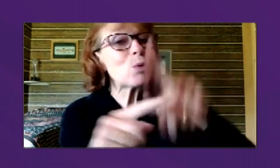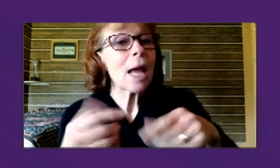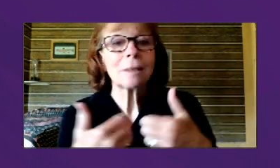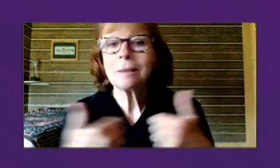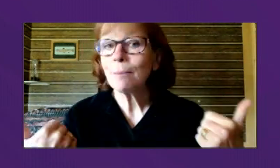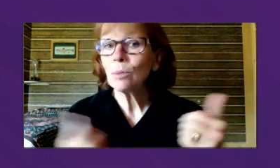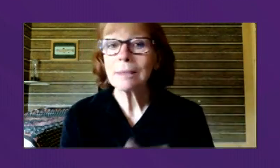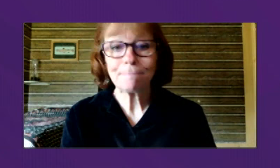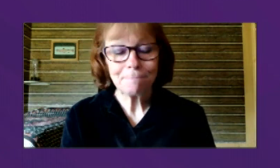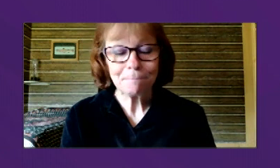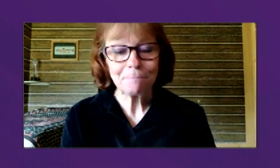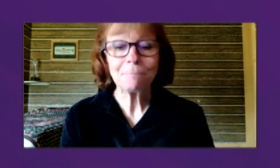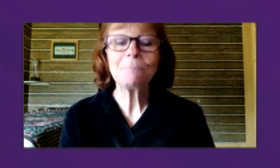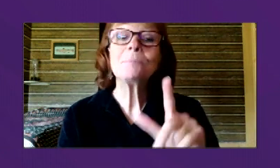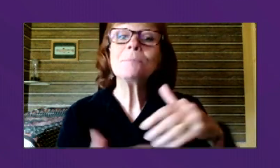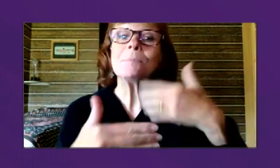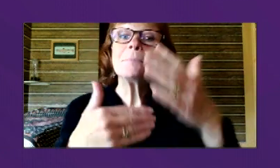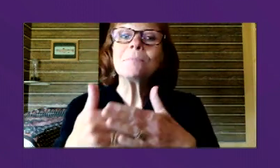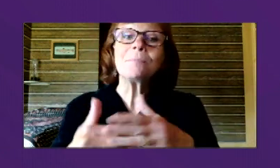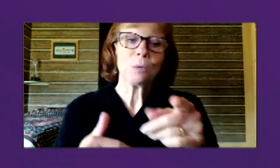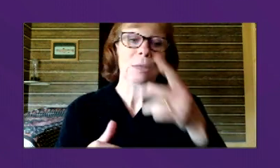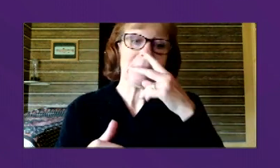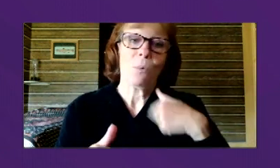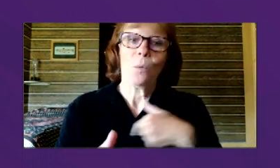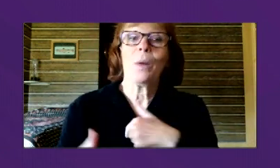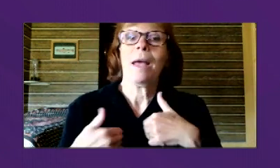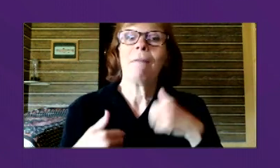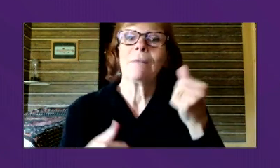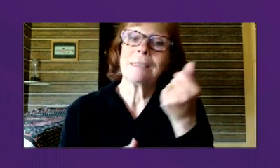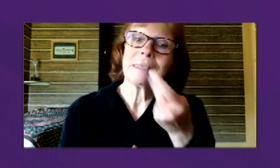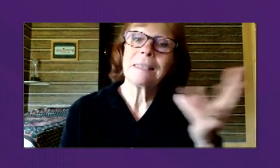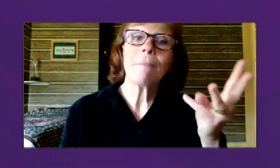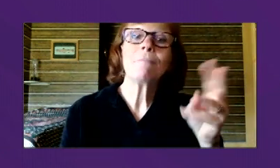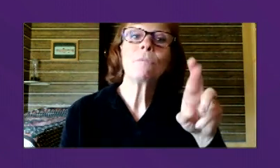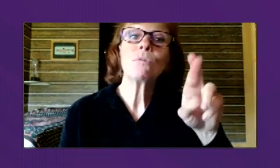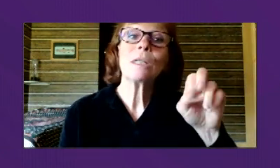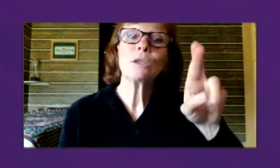So we have a few resources that we wanna point out before we dive deeper into our presentation.